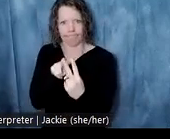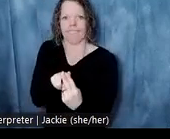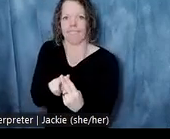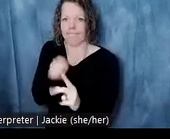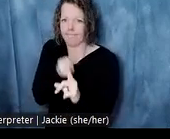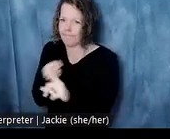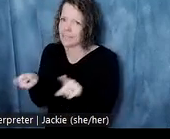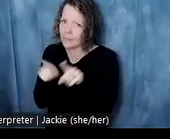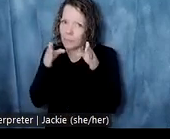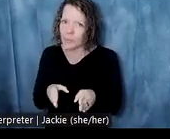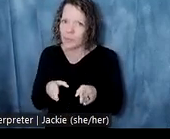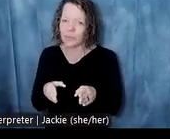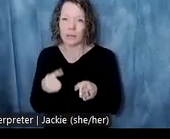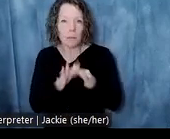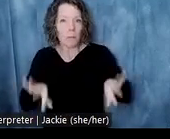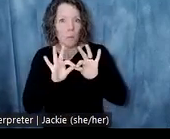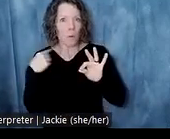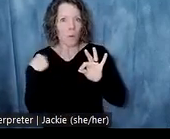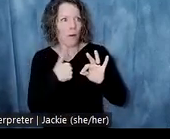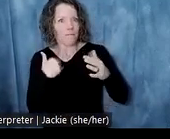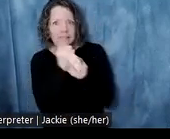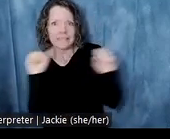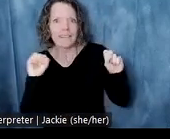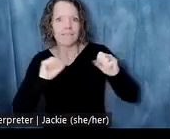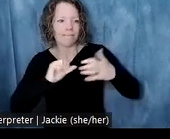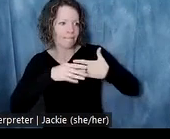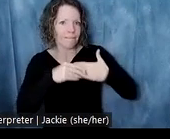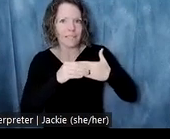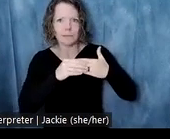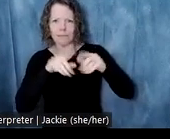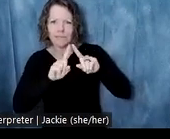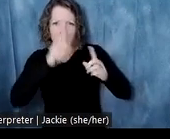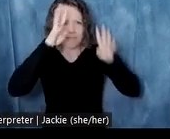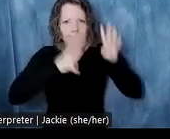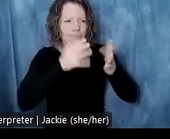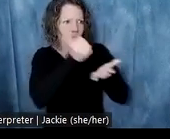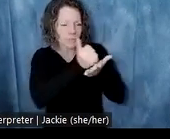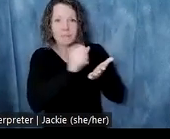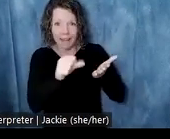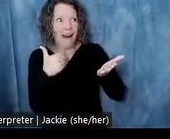and flexible treatment strategies, many people are unable to access best practice treatment